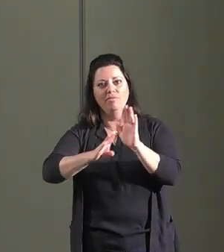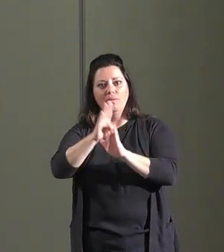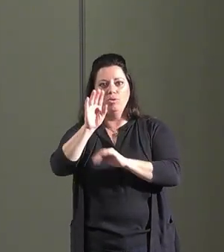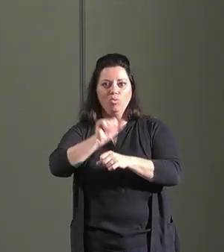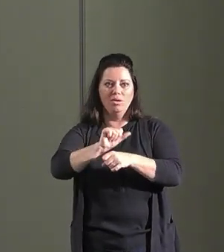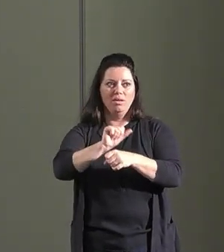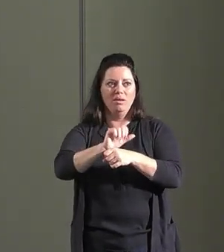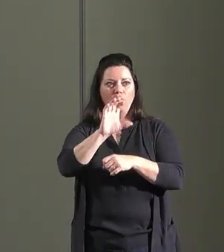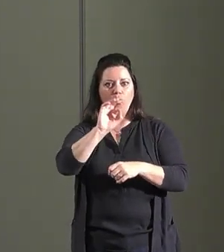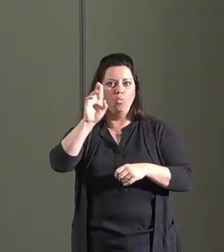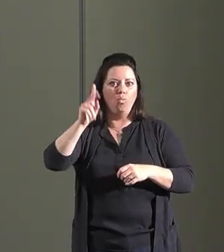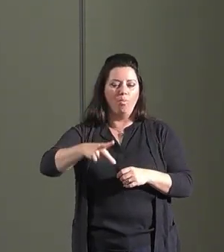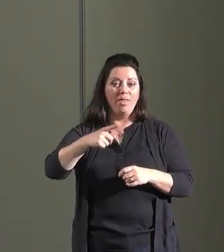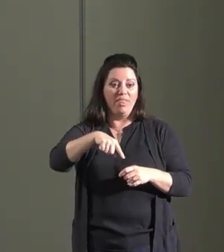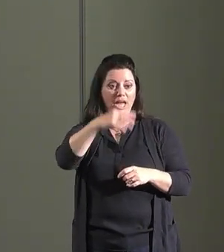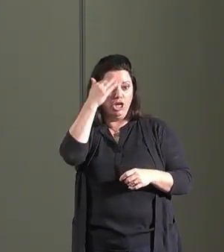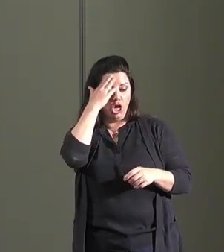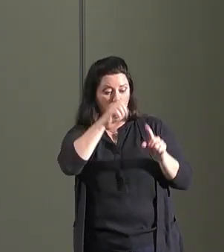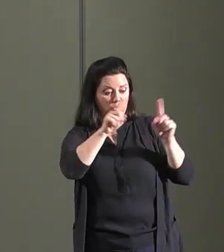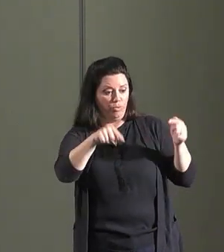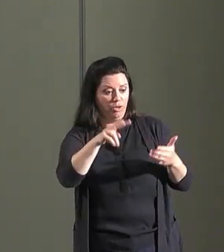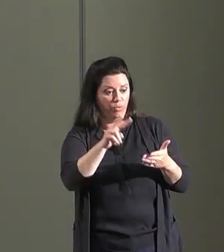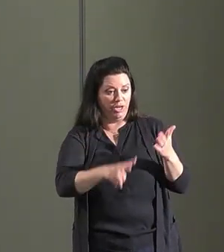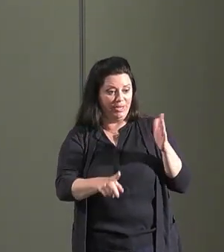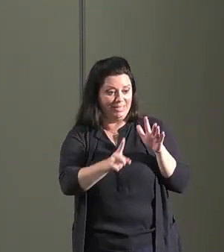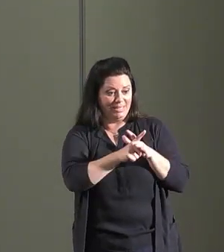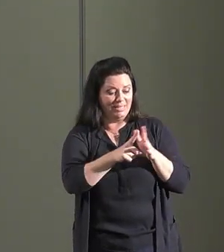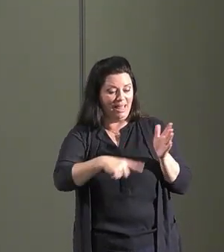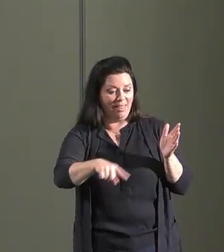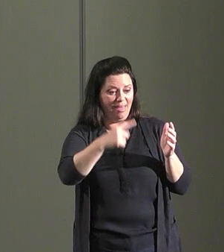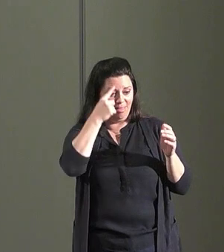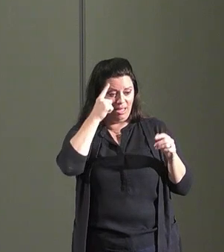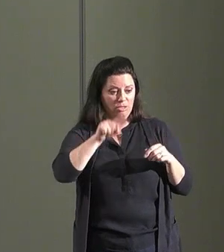if they know a screen reader exists at all they think it is only used by people that